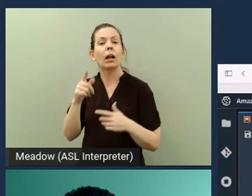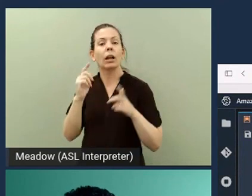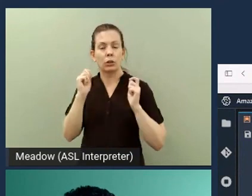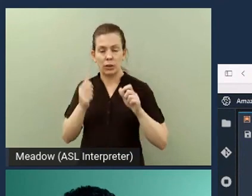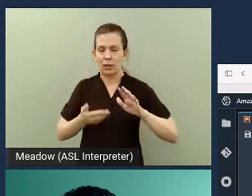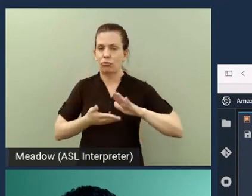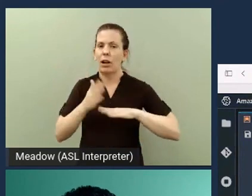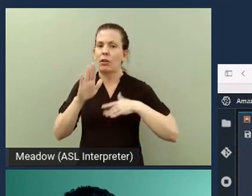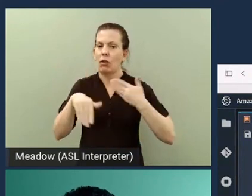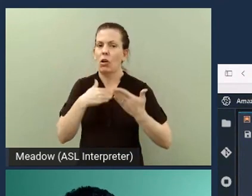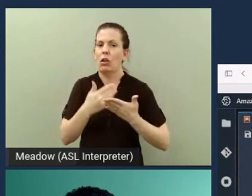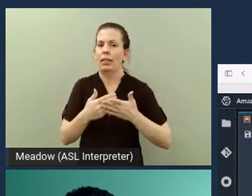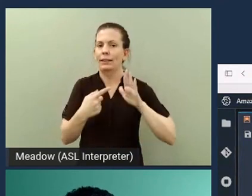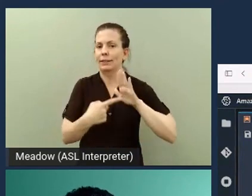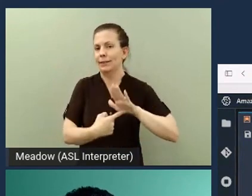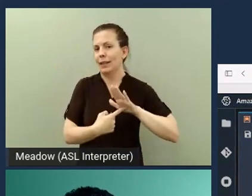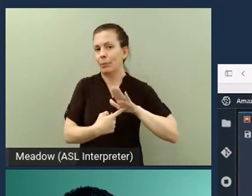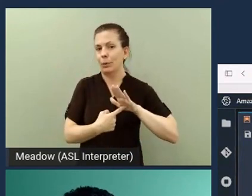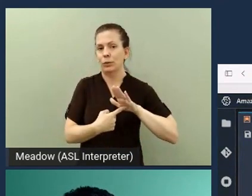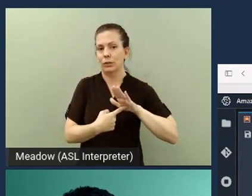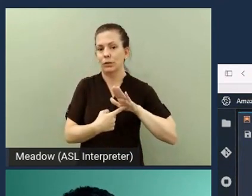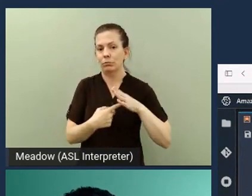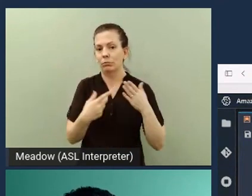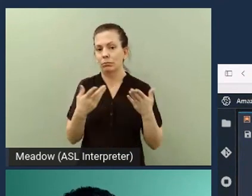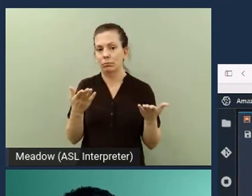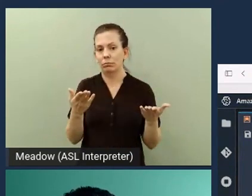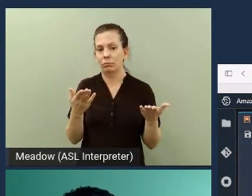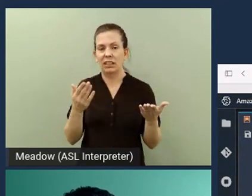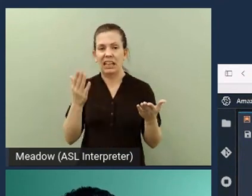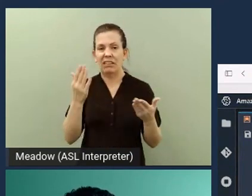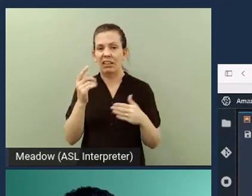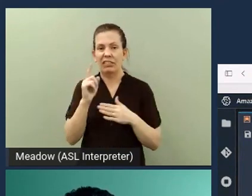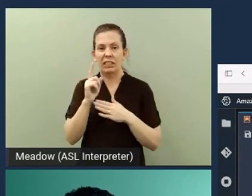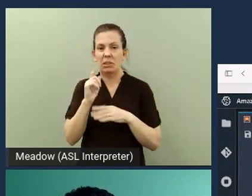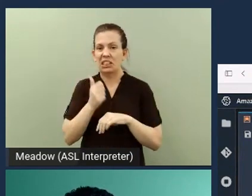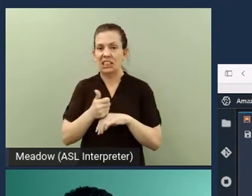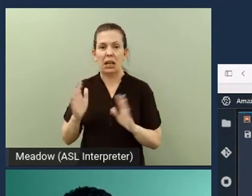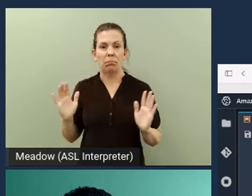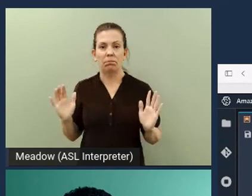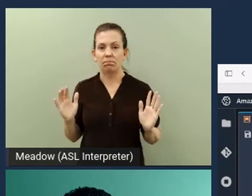of these examples with just, you know, with a 15 minute set up and we automate